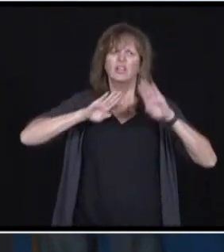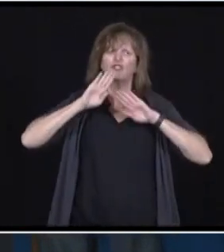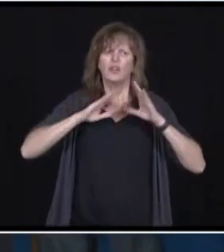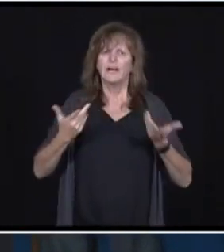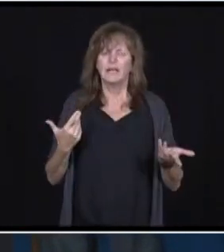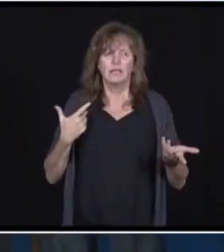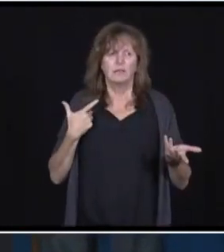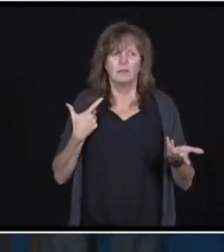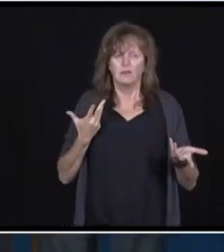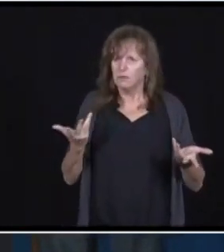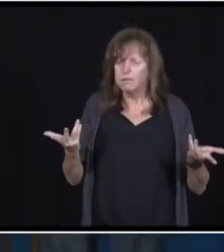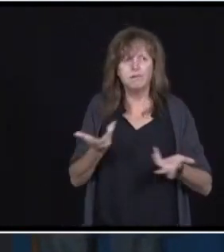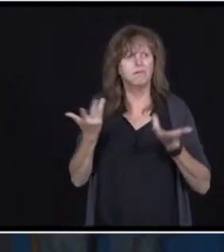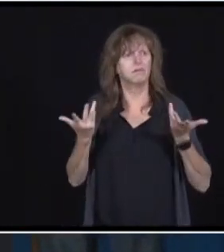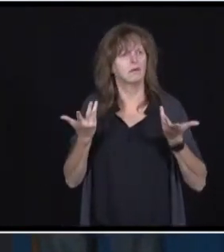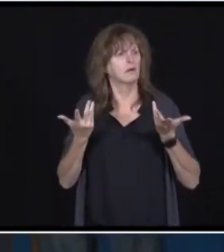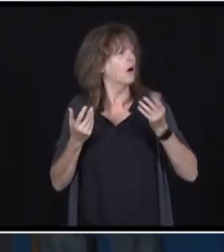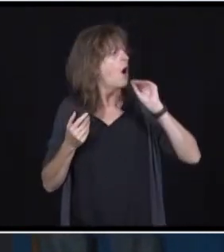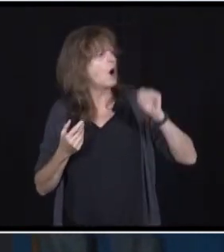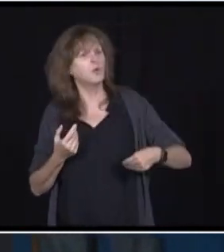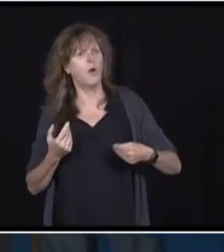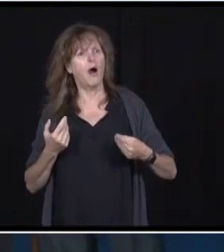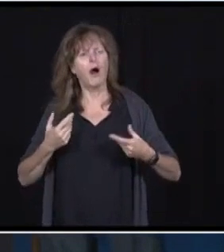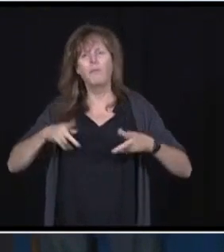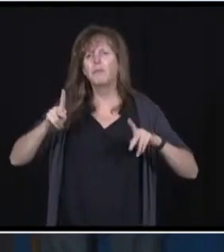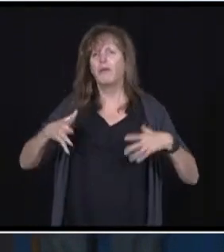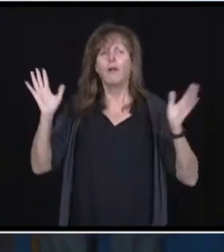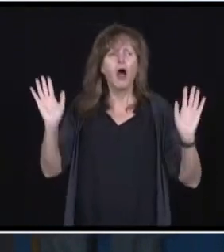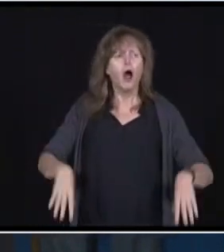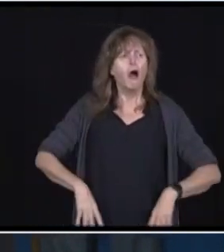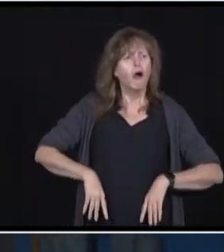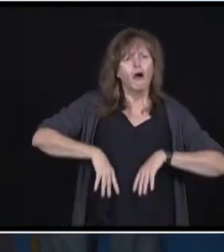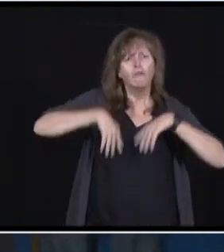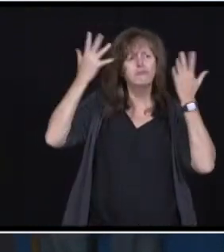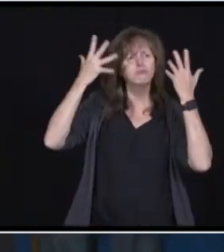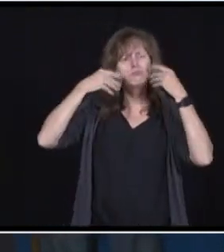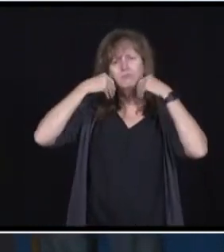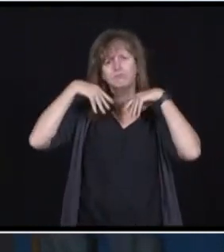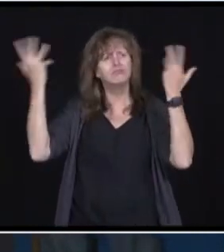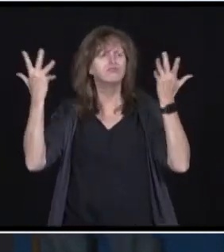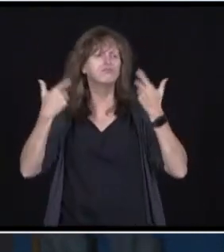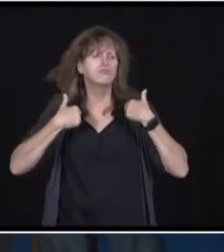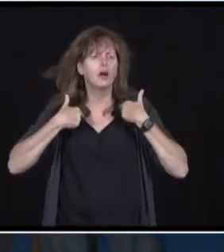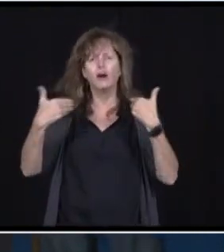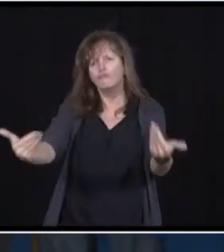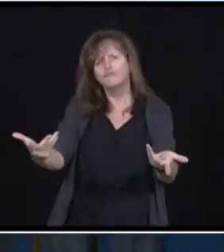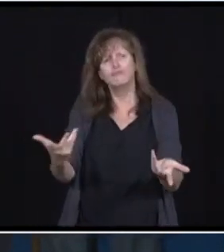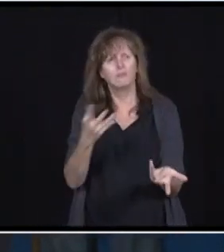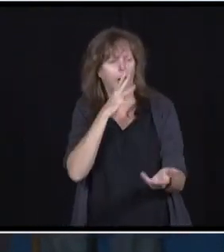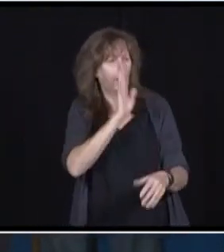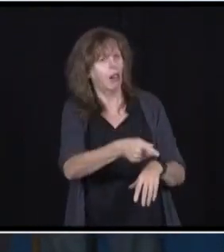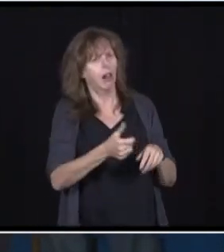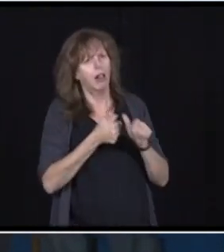And Lucas, you know, this is frustrating for all Ontarians. When you have these people that just recklessly ignore